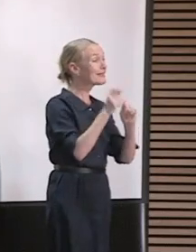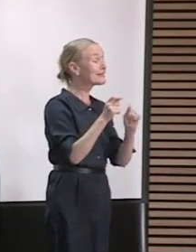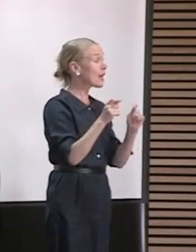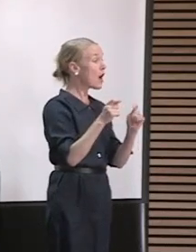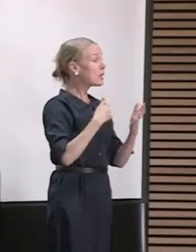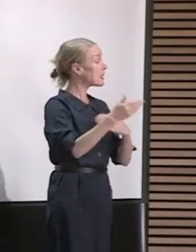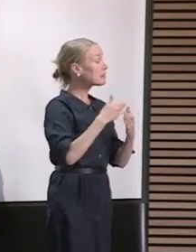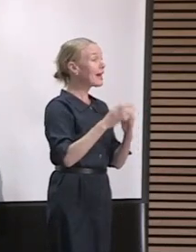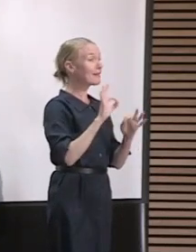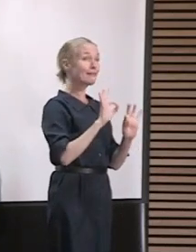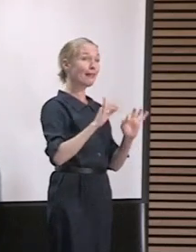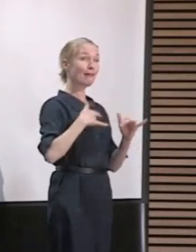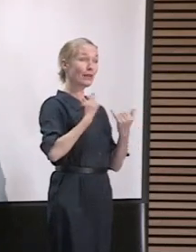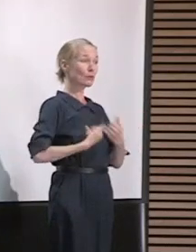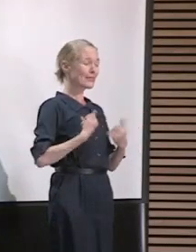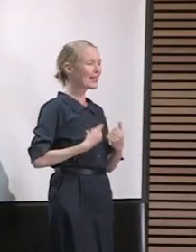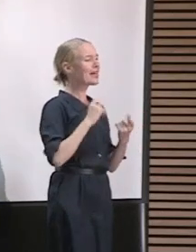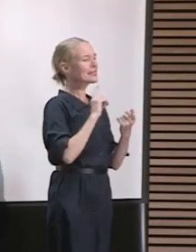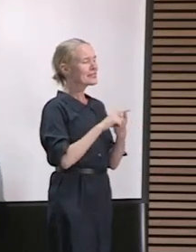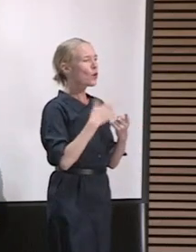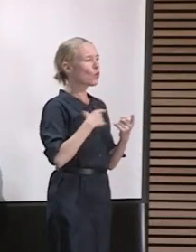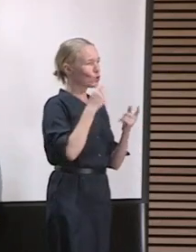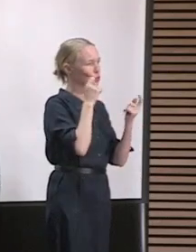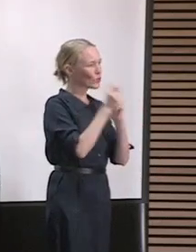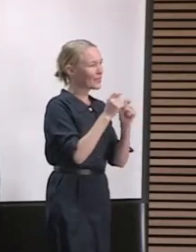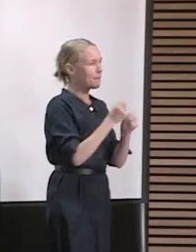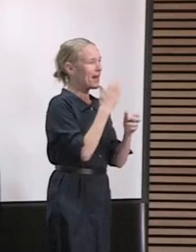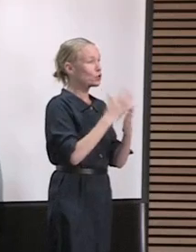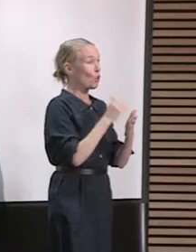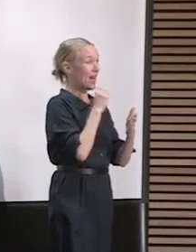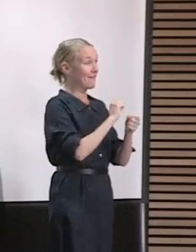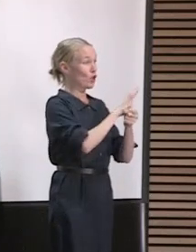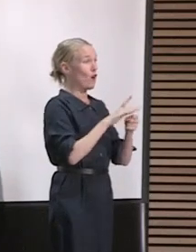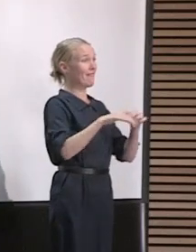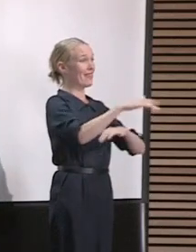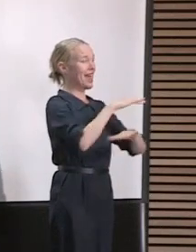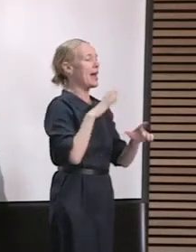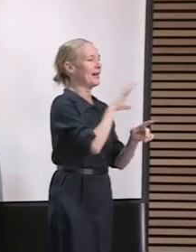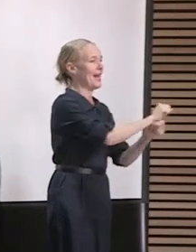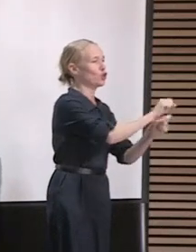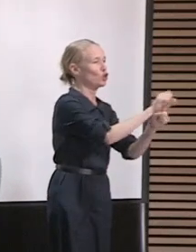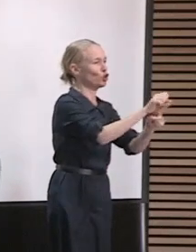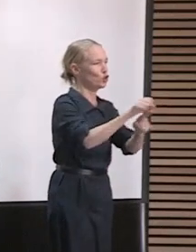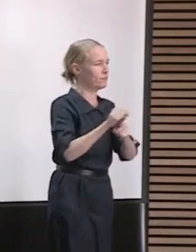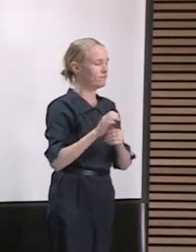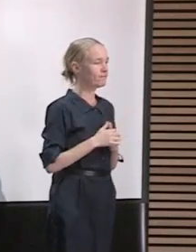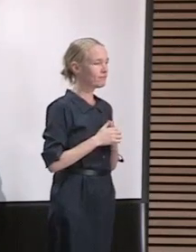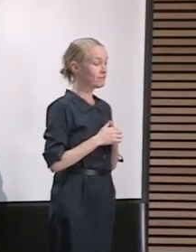increase our asymptomatic testing in those areas where we just want to increase our testing numbers for the purposes of reassurance. And